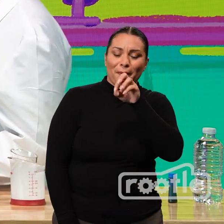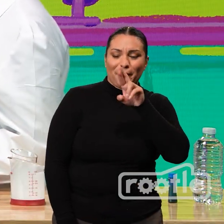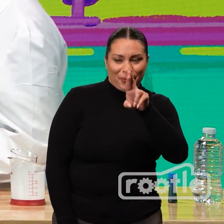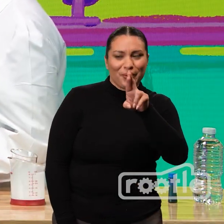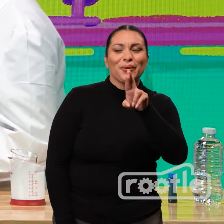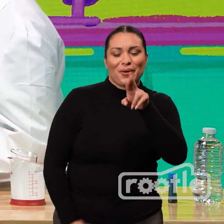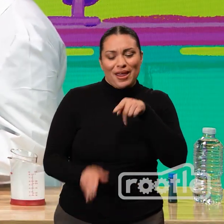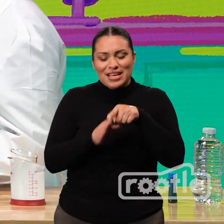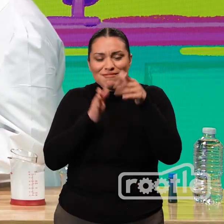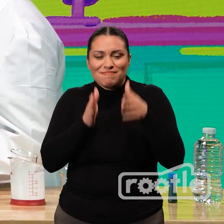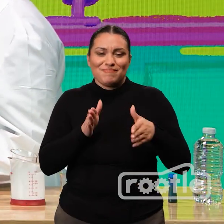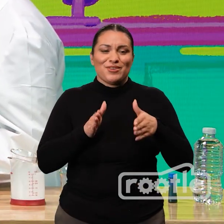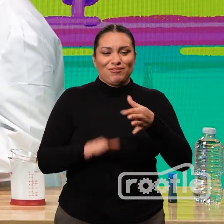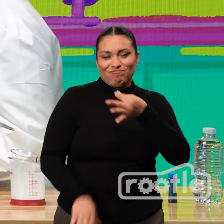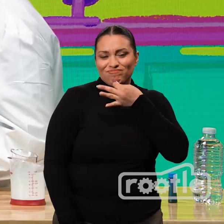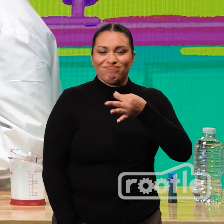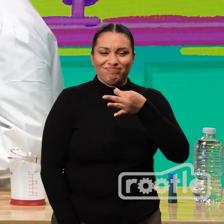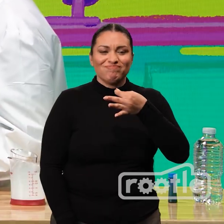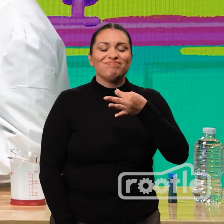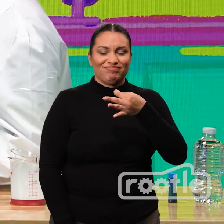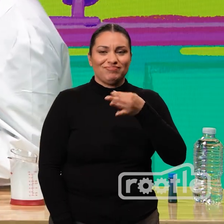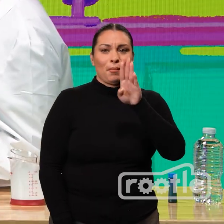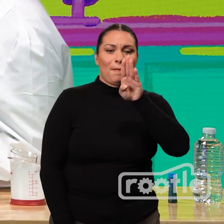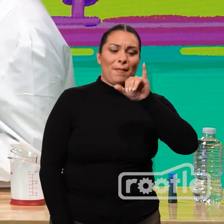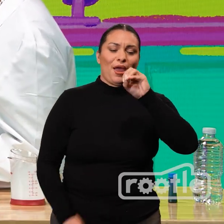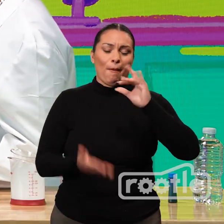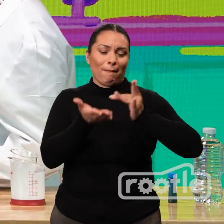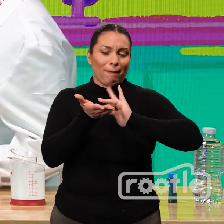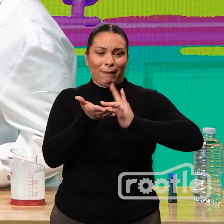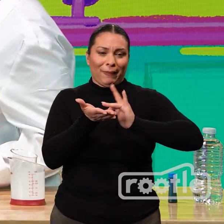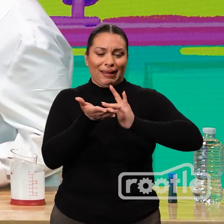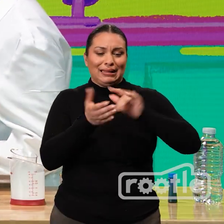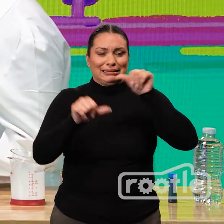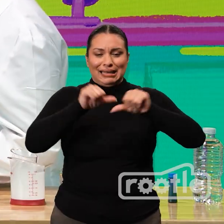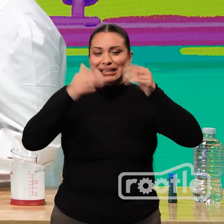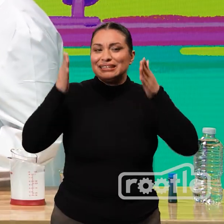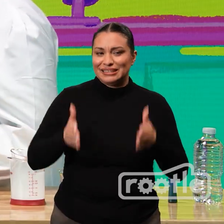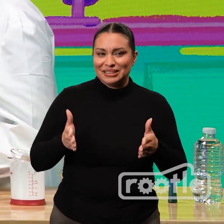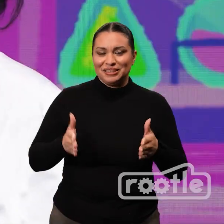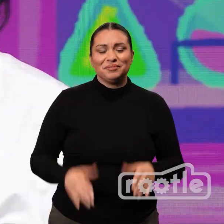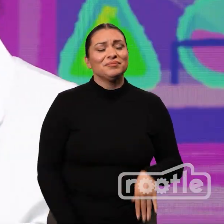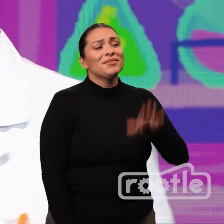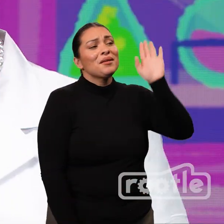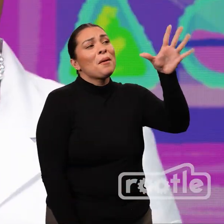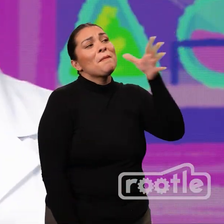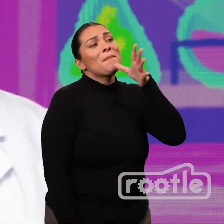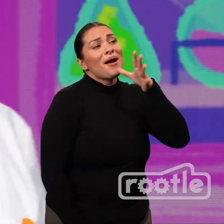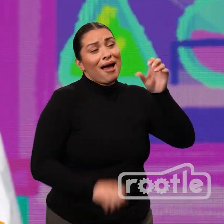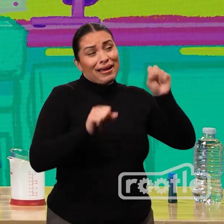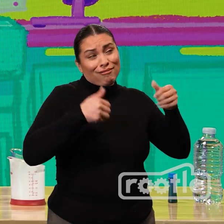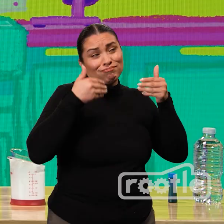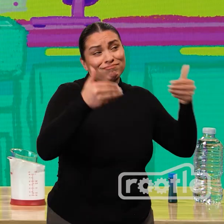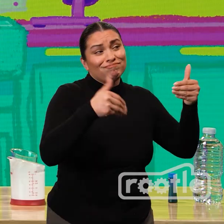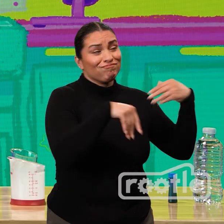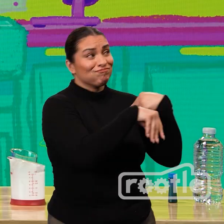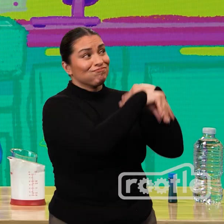He's a biomedical scientist, and he knows all about polymers. Whoa. Mom, can I call